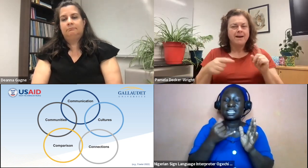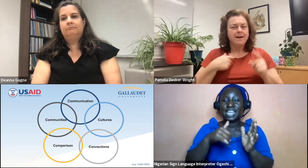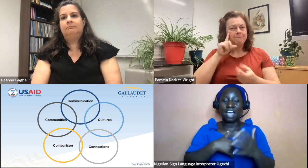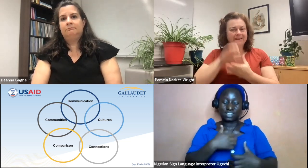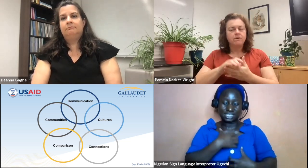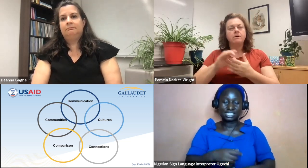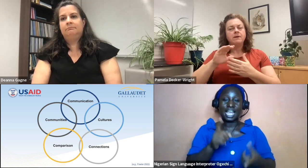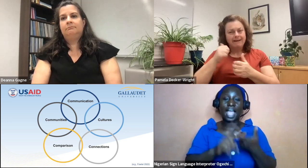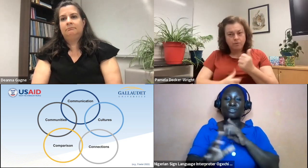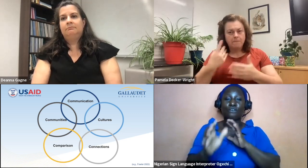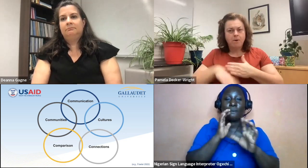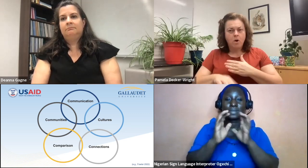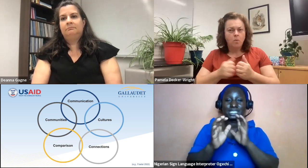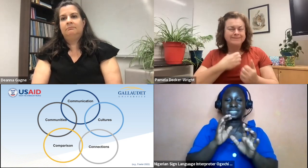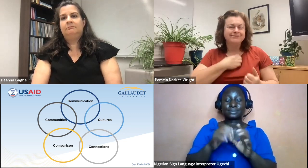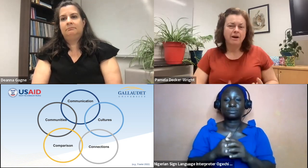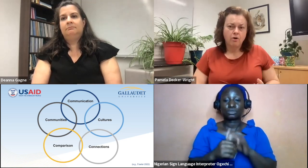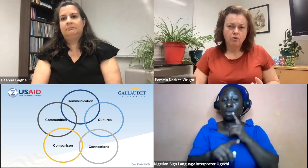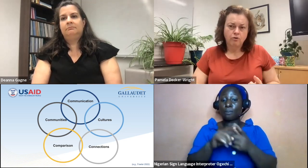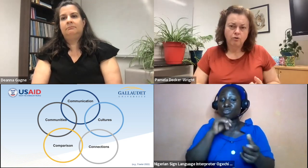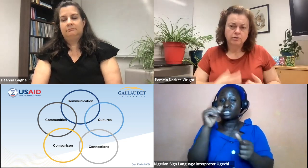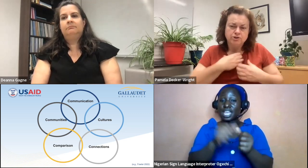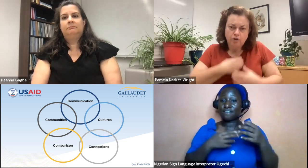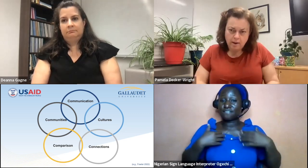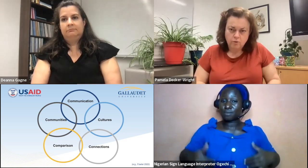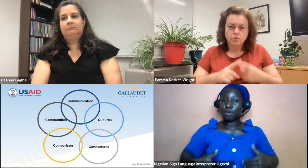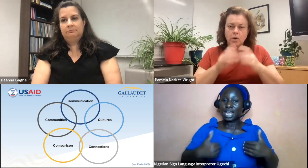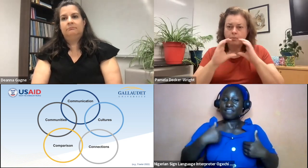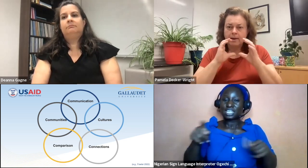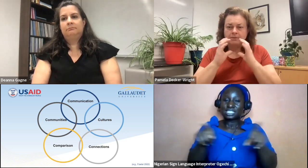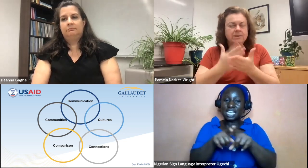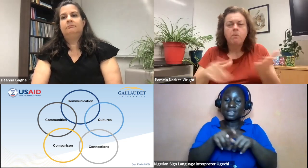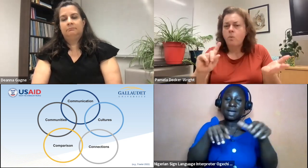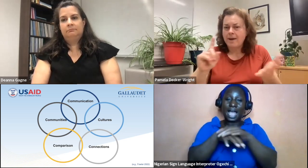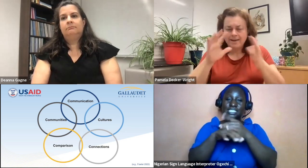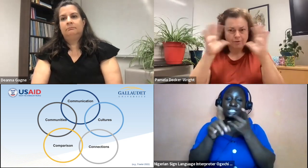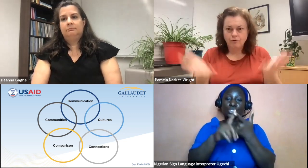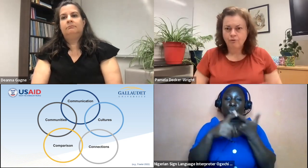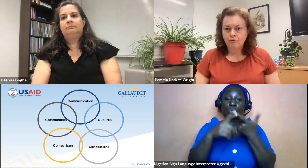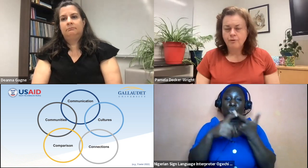It's that access to it that helps develop that fluency and efficiency. But we are all born with that desire